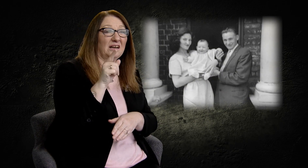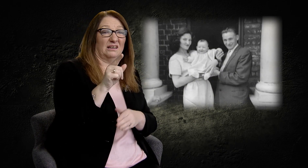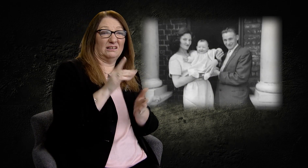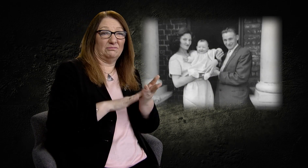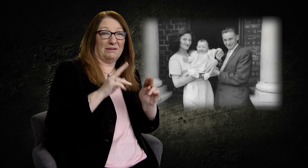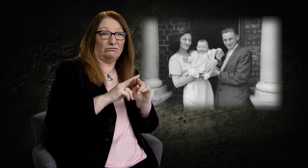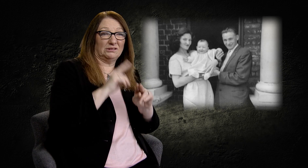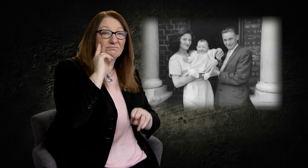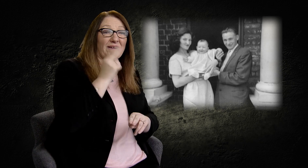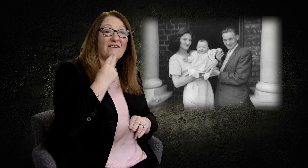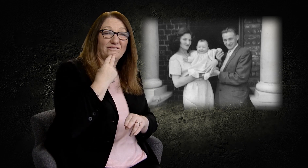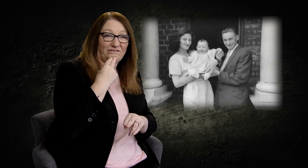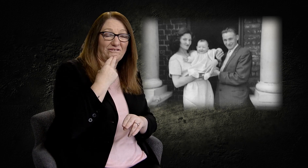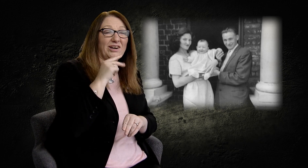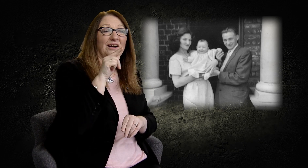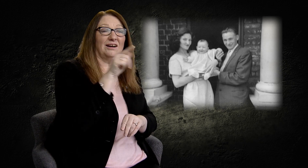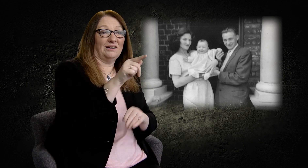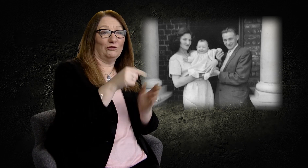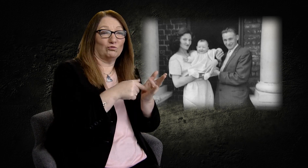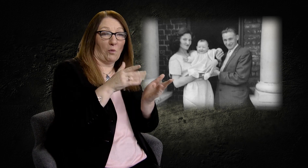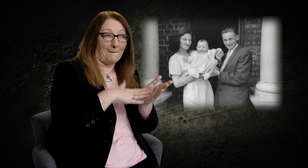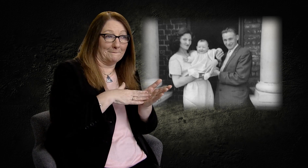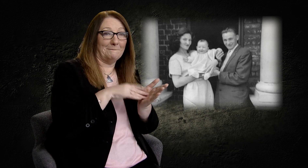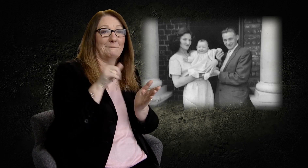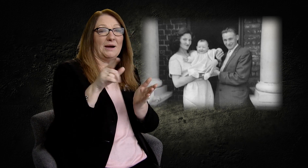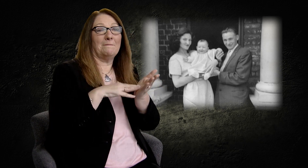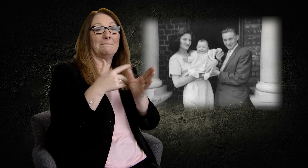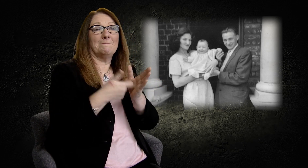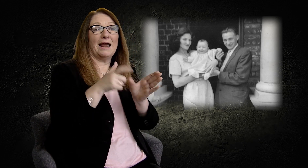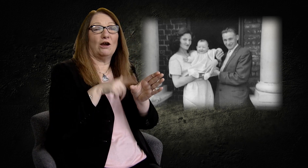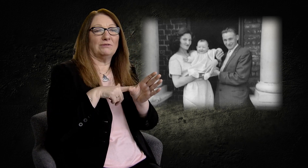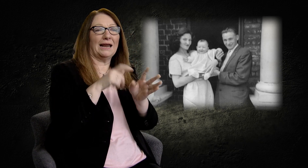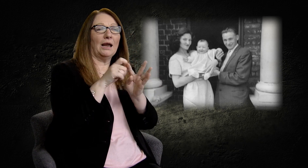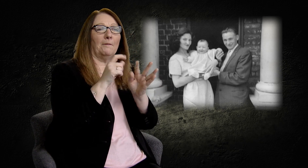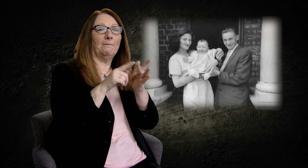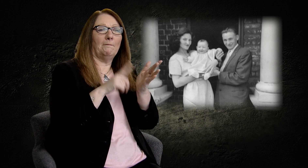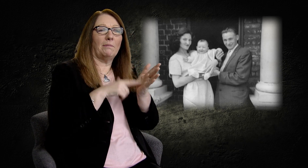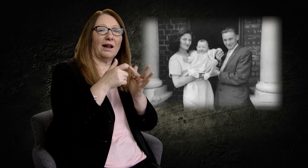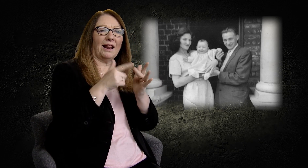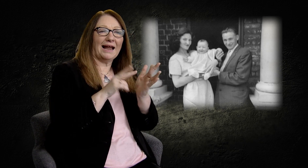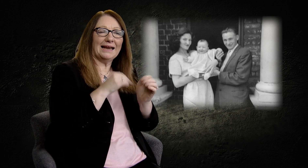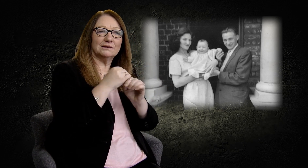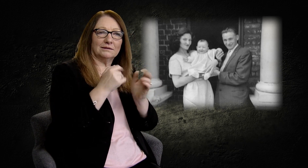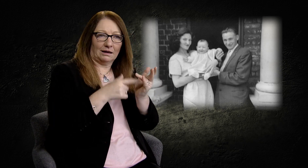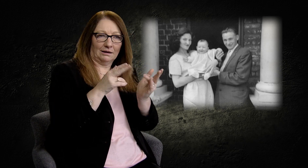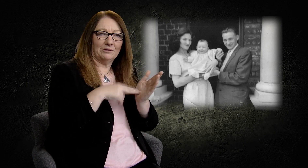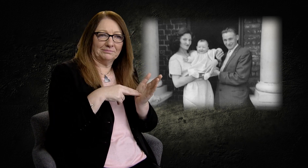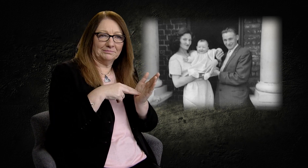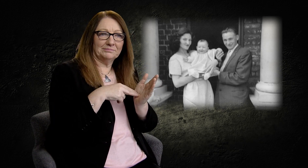Both my parents were born Deaf, Tom and Mary Pilkington.